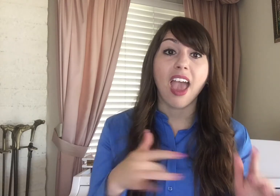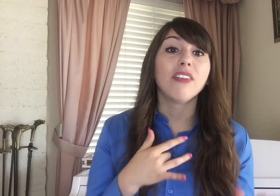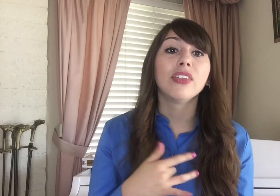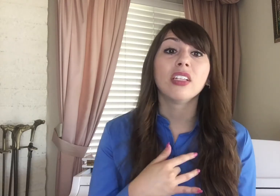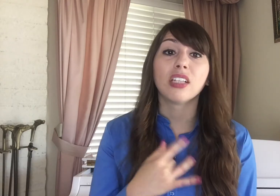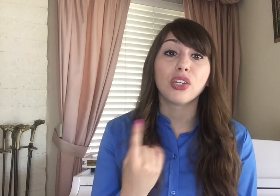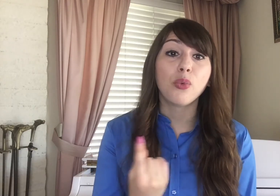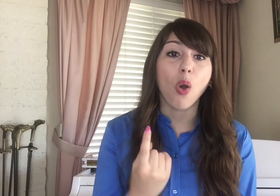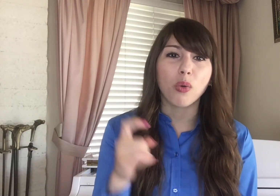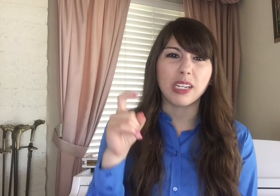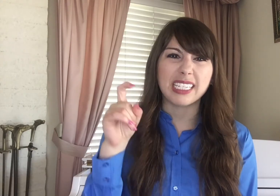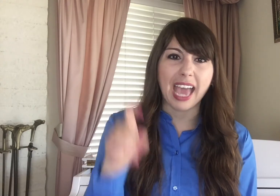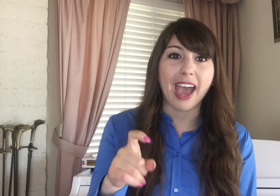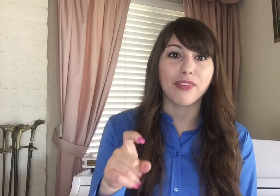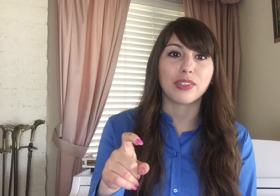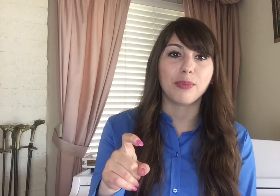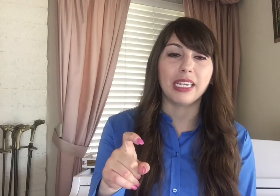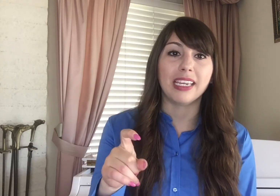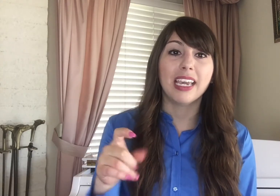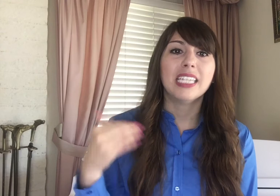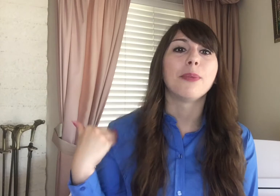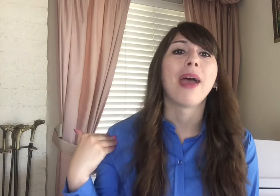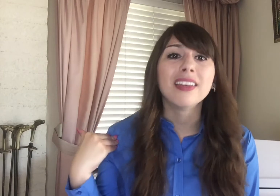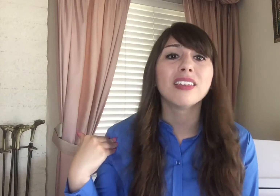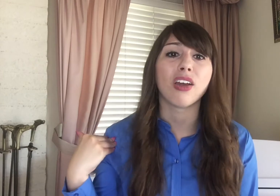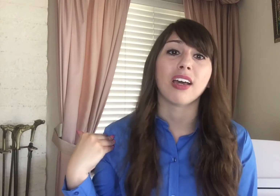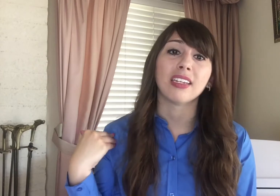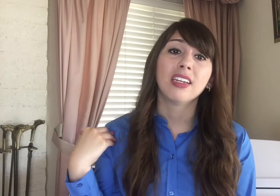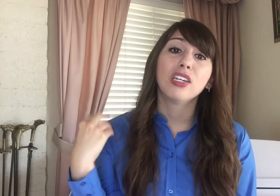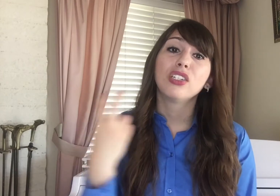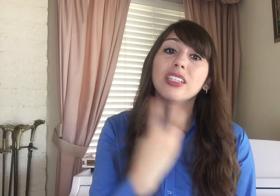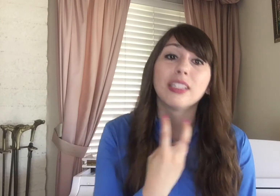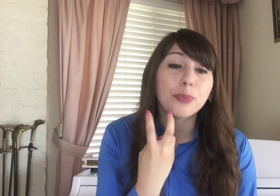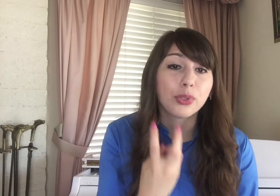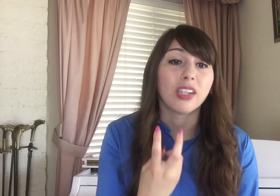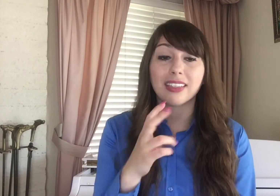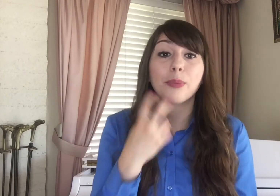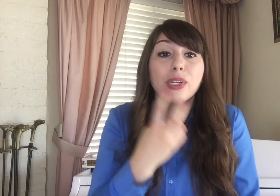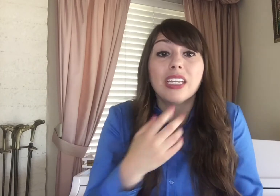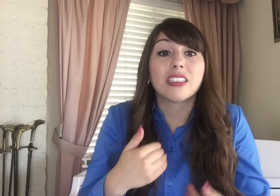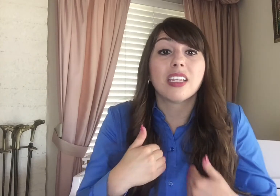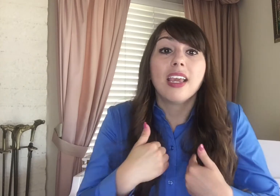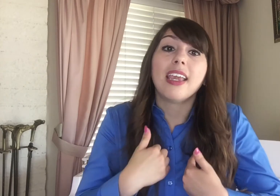feeling like you always have to be depended on to lip read... lip-reading is